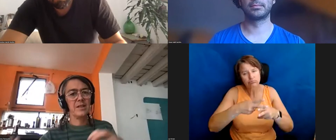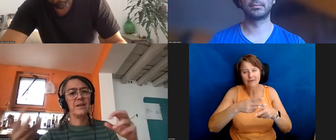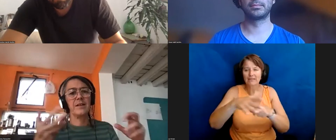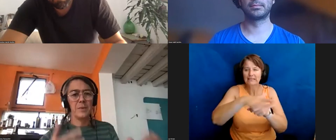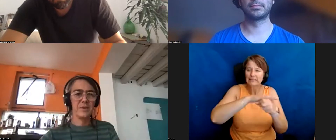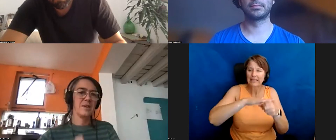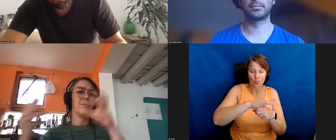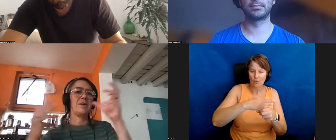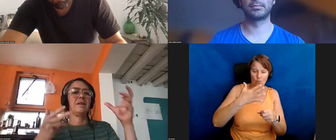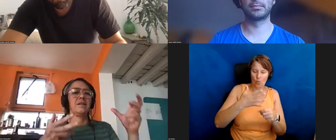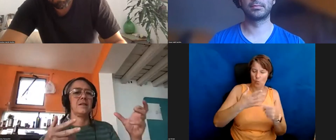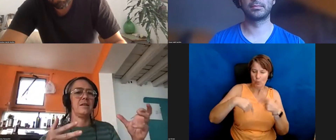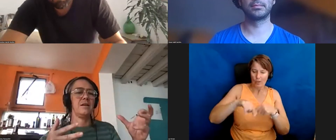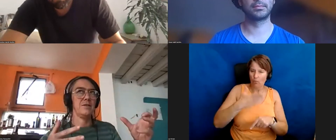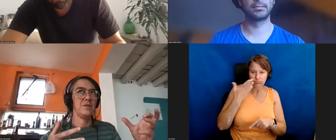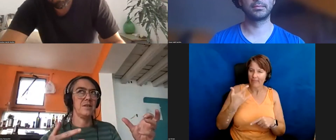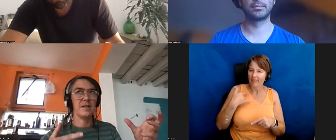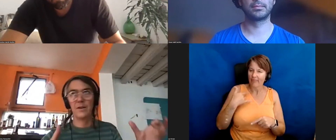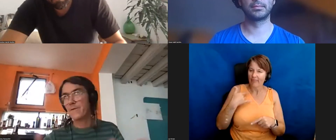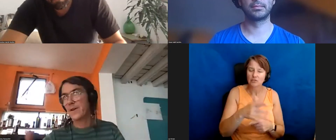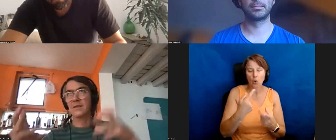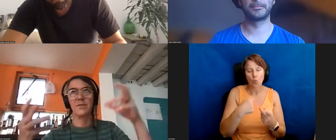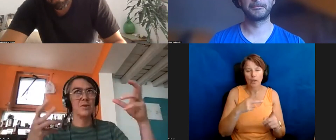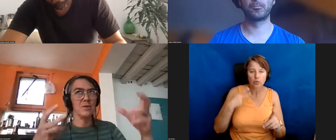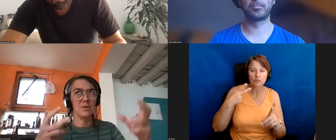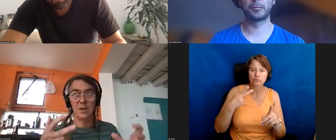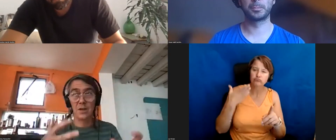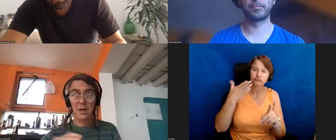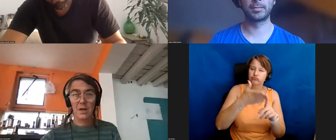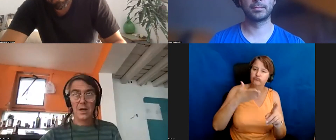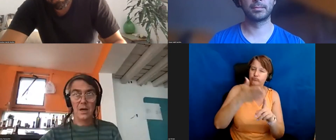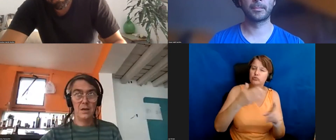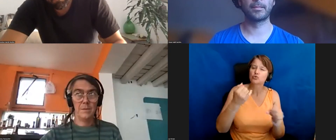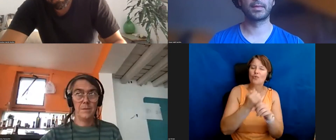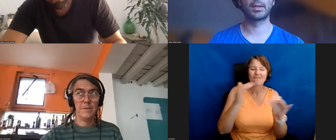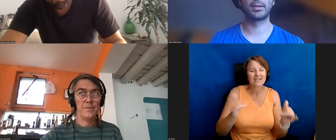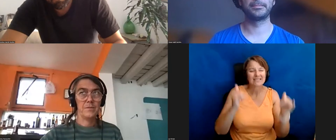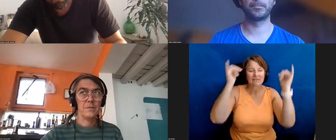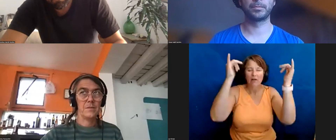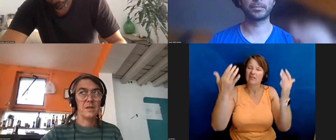And then we would come in and do these kinds of festivals or, you know,